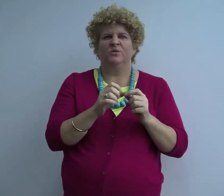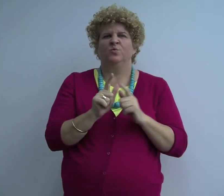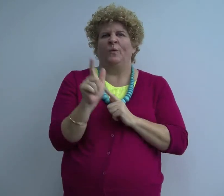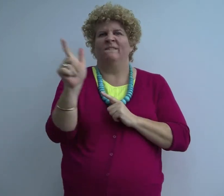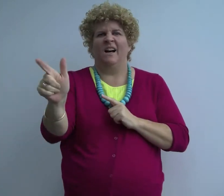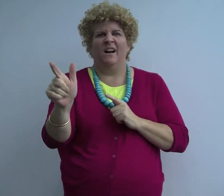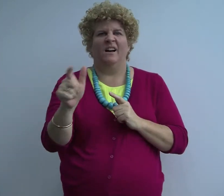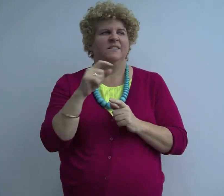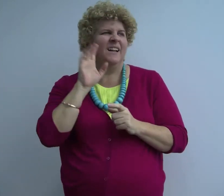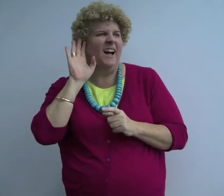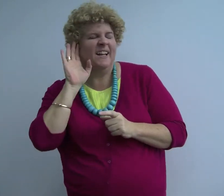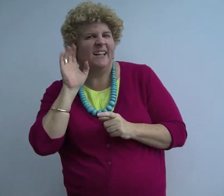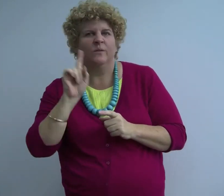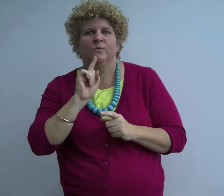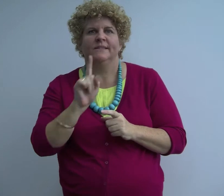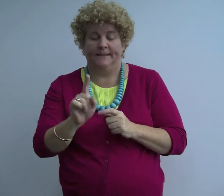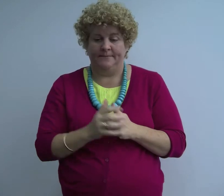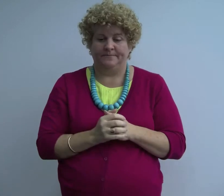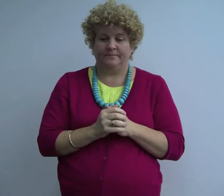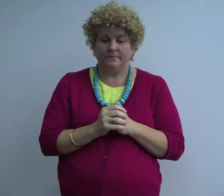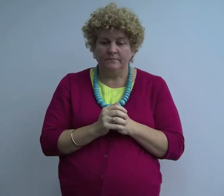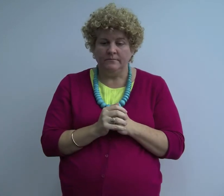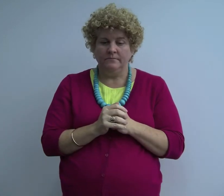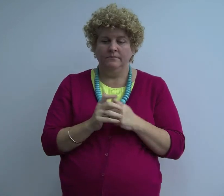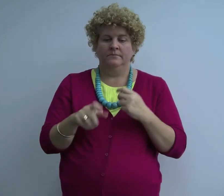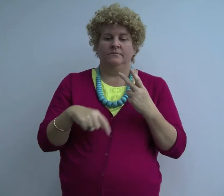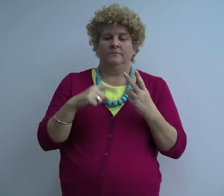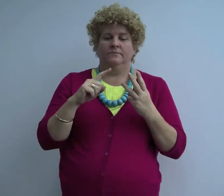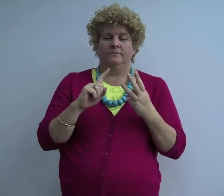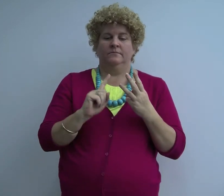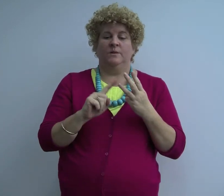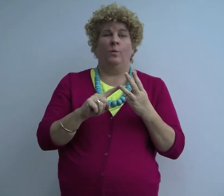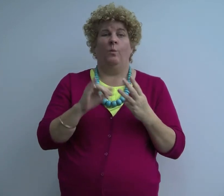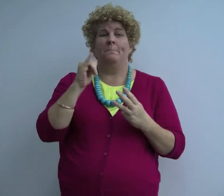may be placed too far away from the speaker, so the captioner can't hear what is being said.